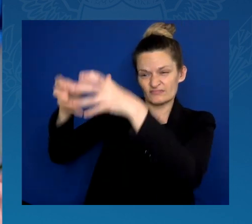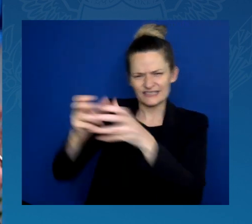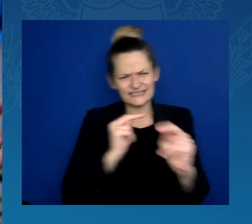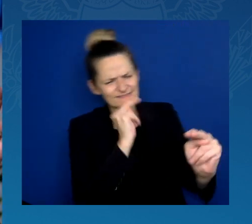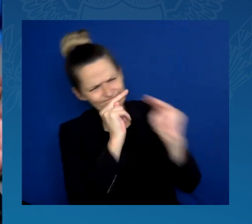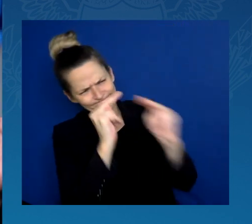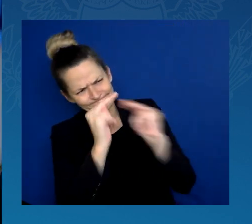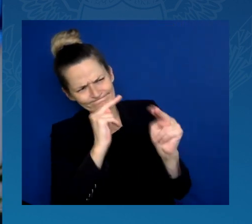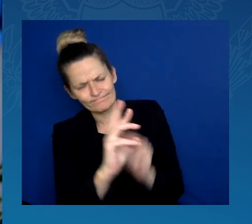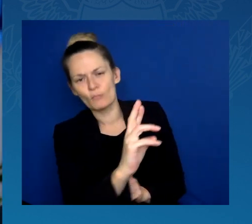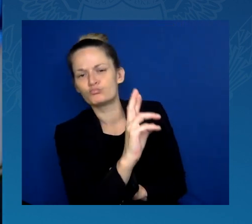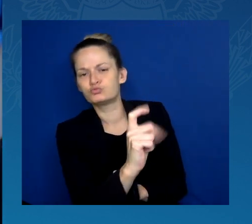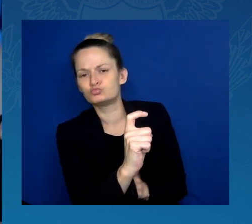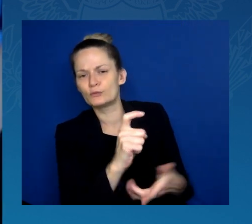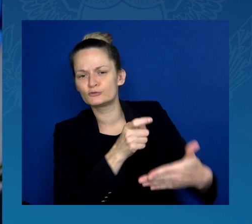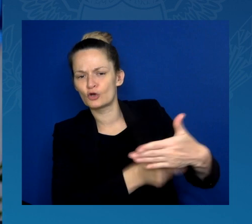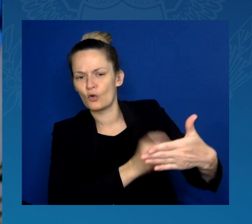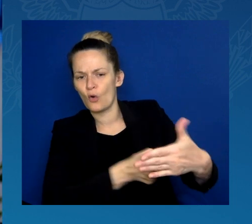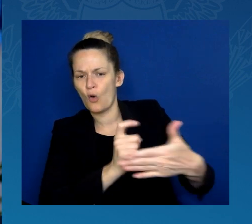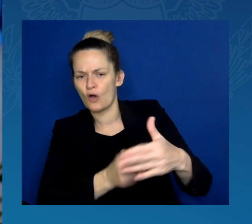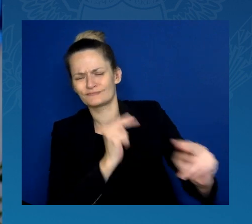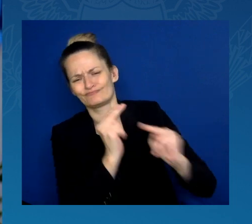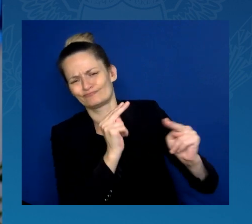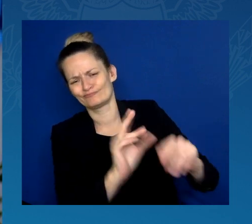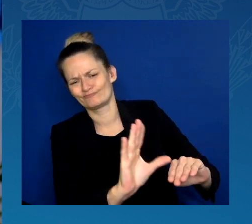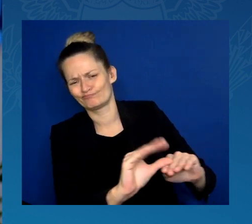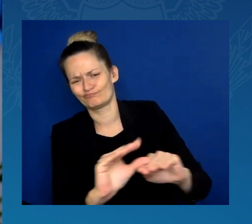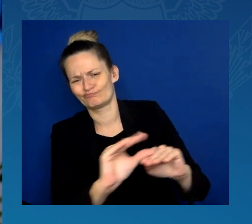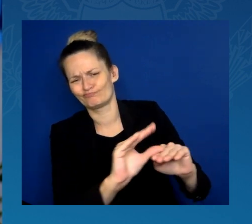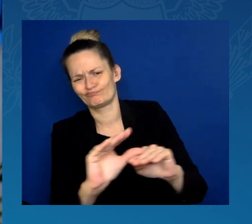If you think of America as just being one big organization,